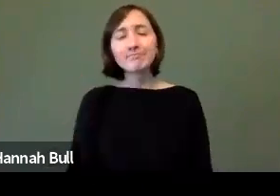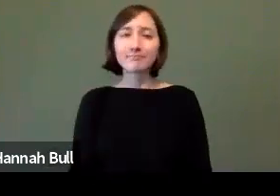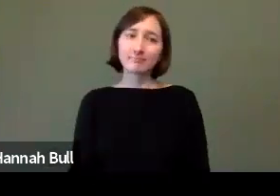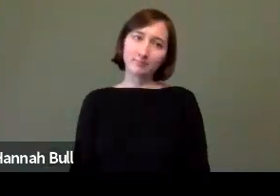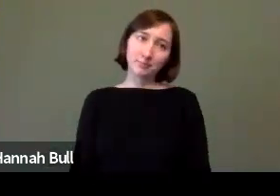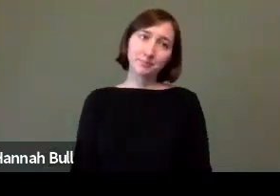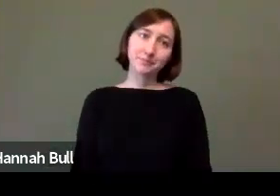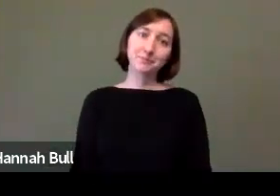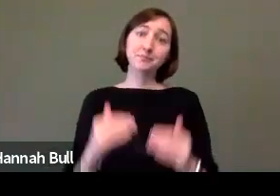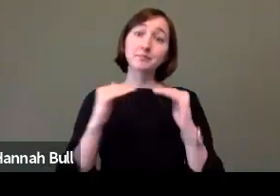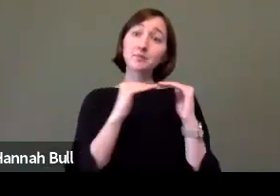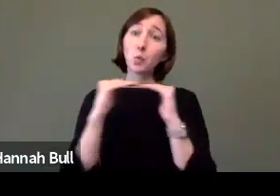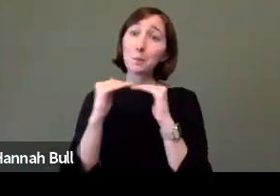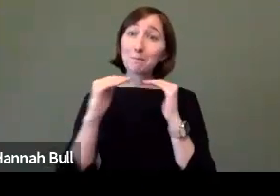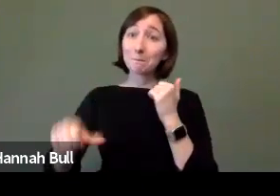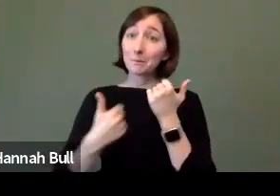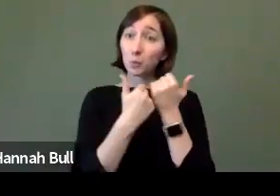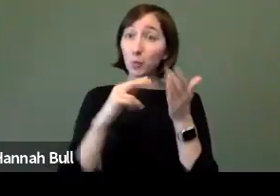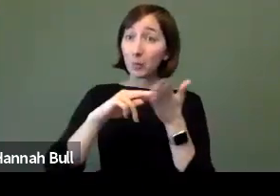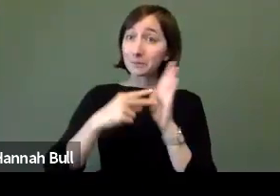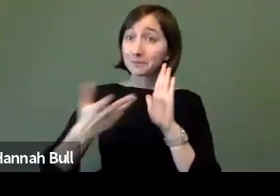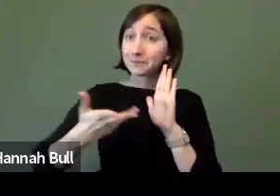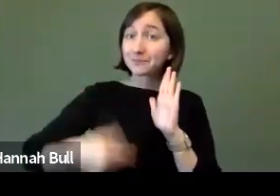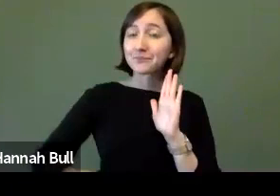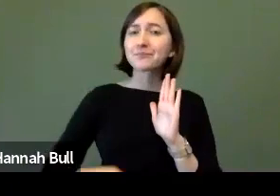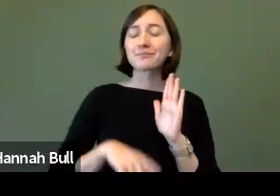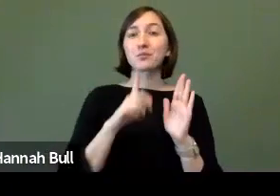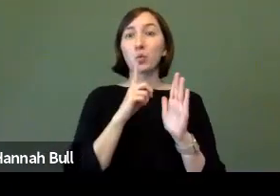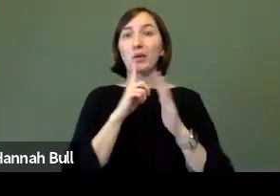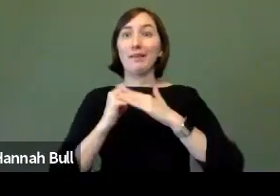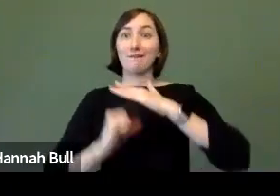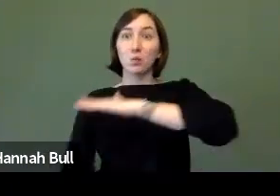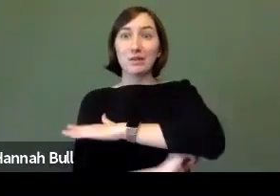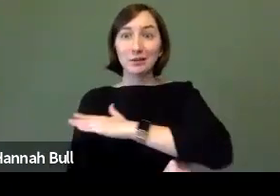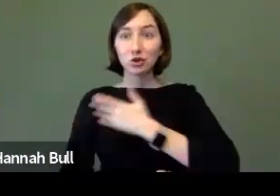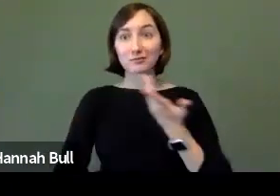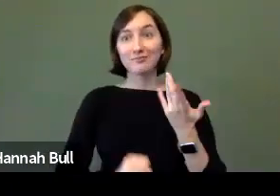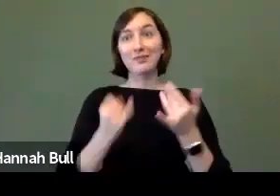So peer support is the foundation of independent living philosophy.